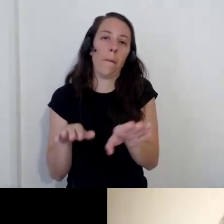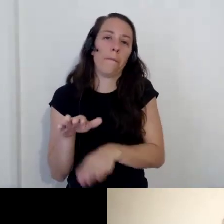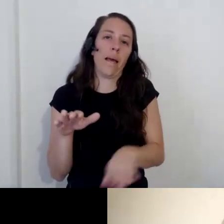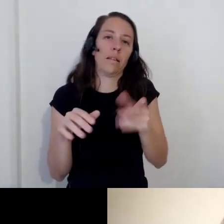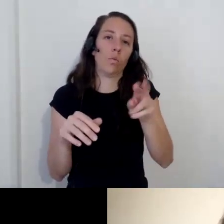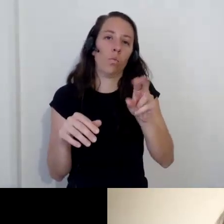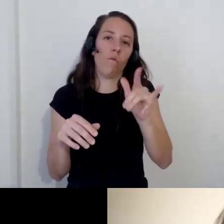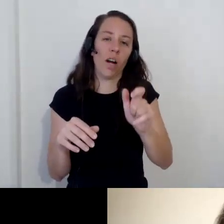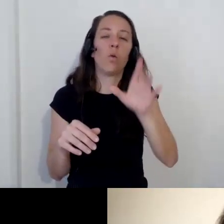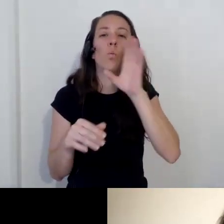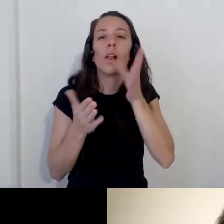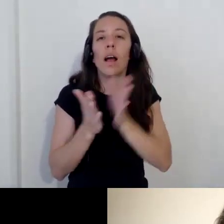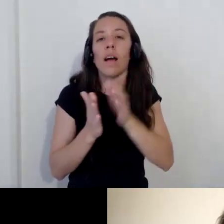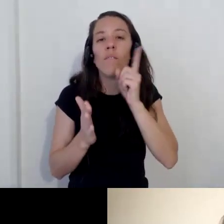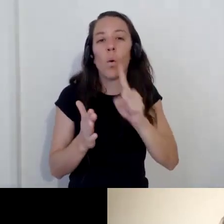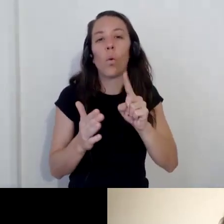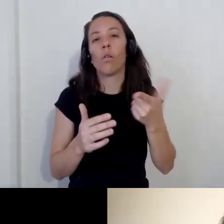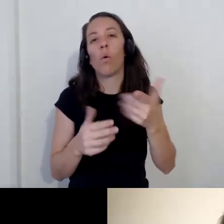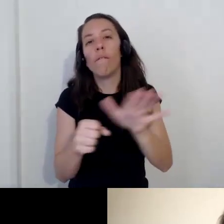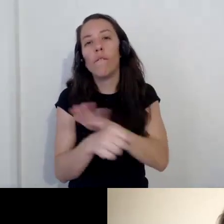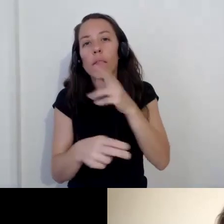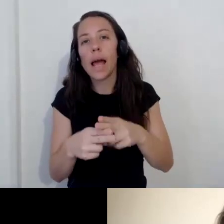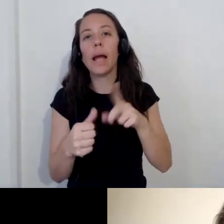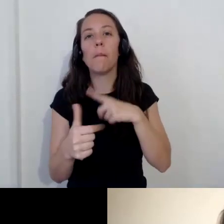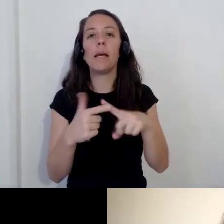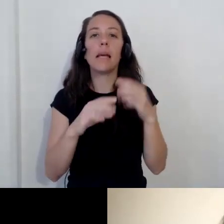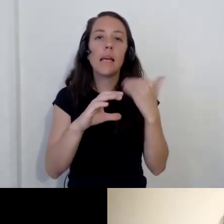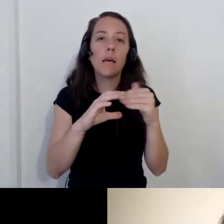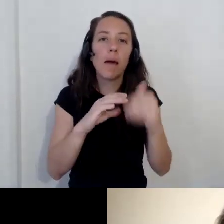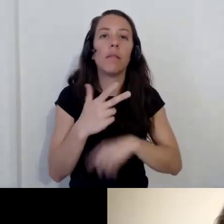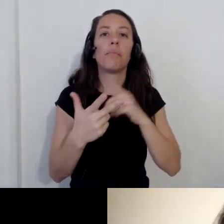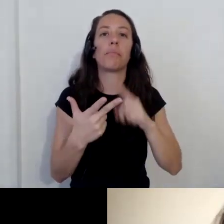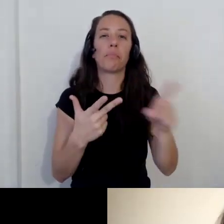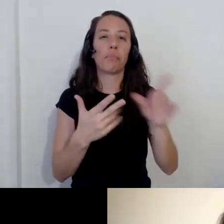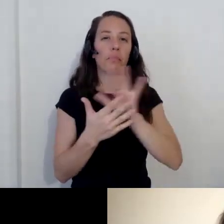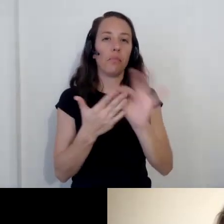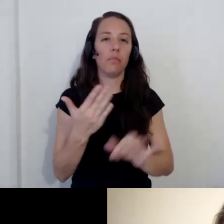some things like full name, email address, it will give you the option to fill out a bio and upload a head shot.